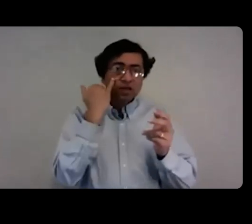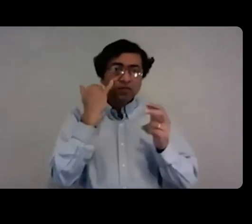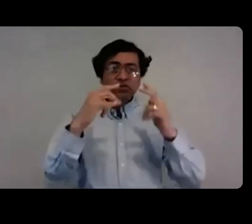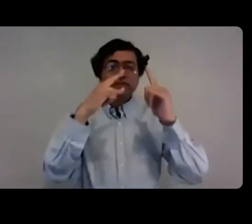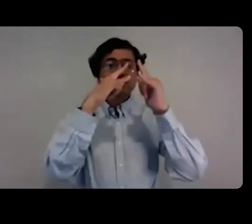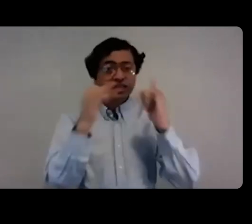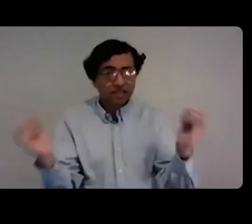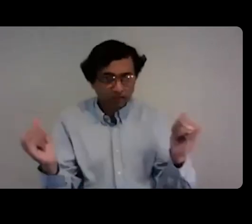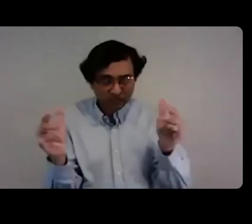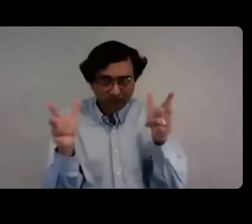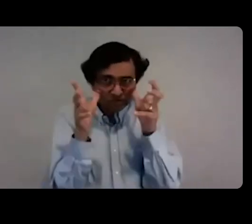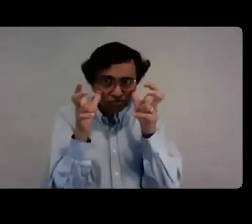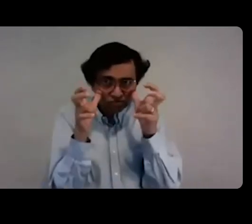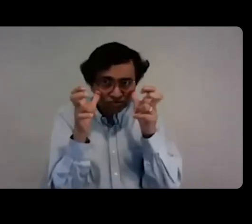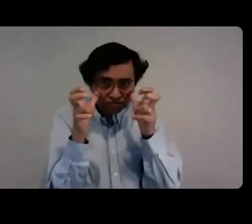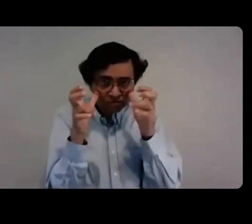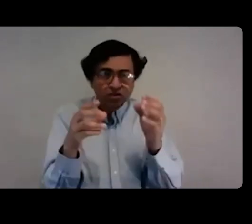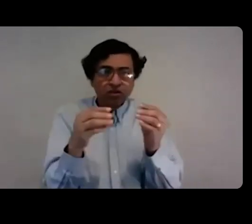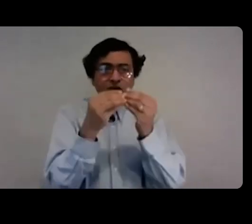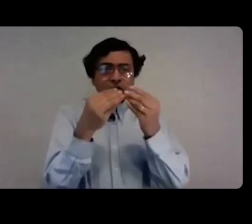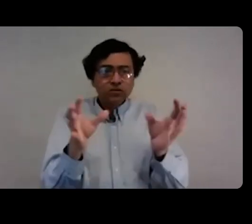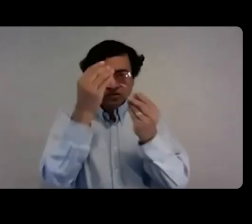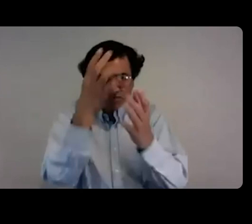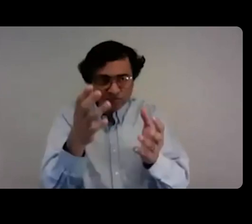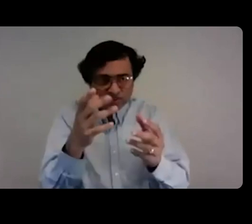be fully maximized.